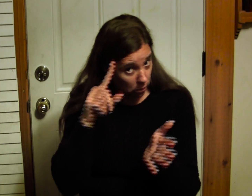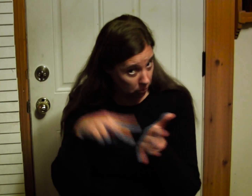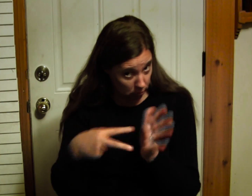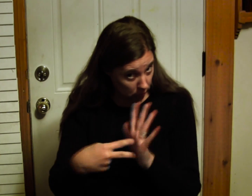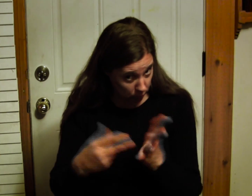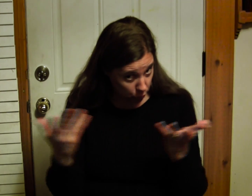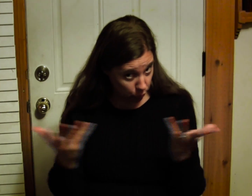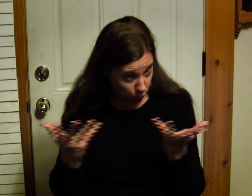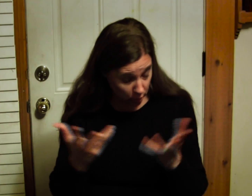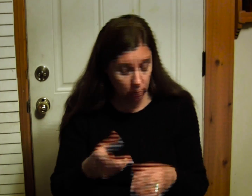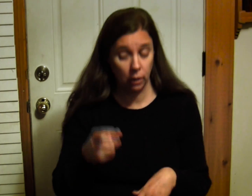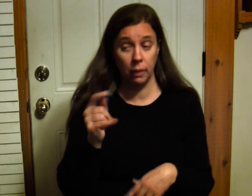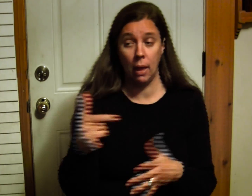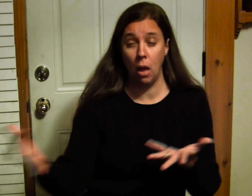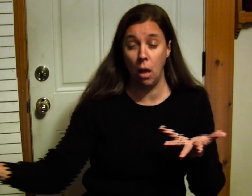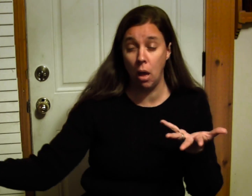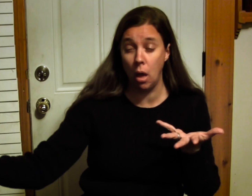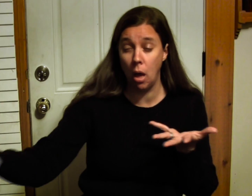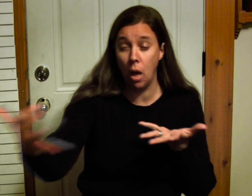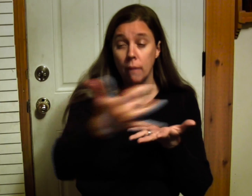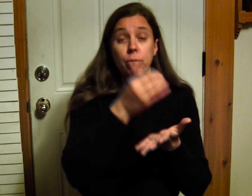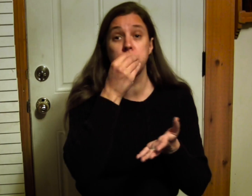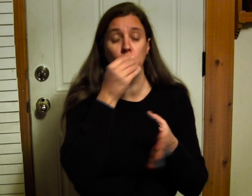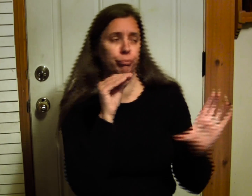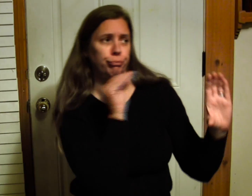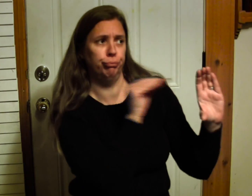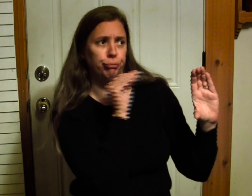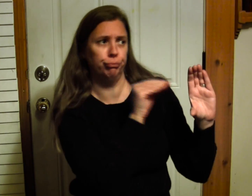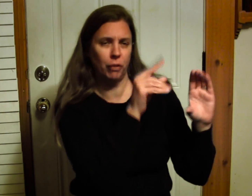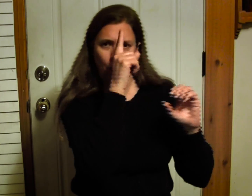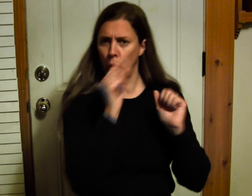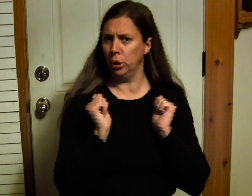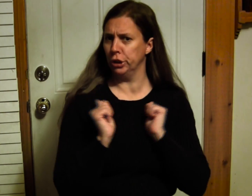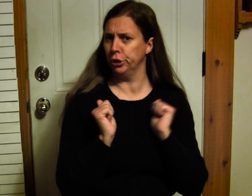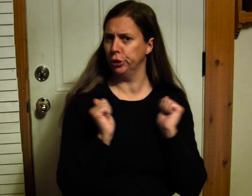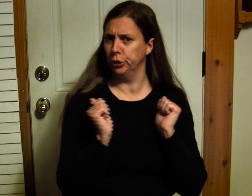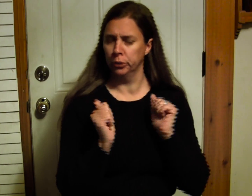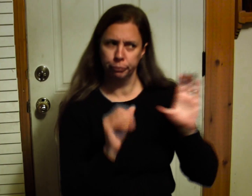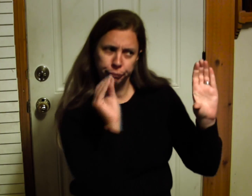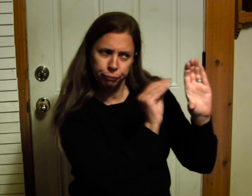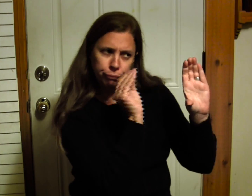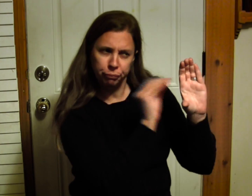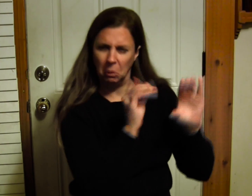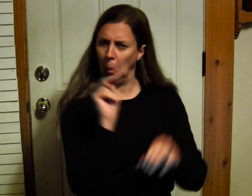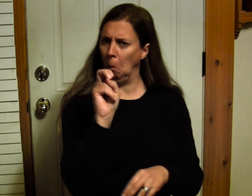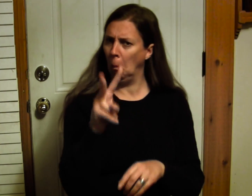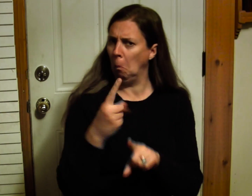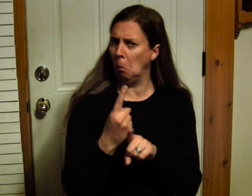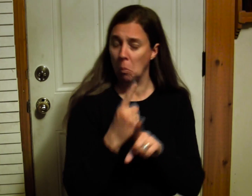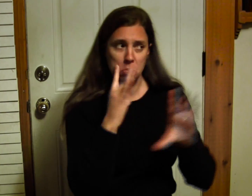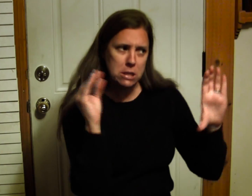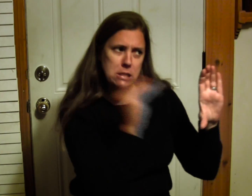This ceremony occurs when the winter season nears, everyone gathers food to preserve during winter months